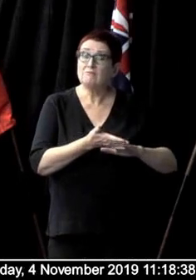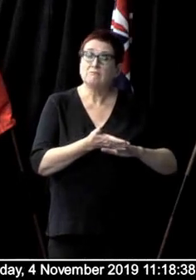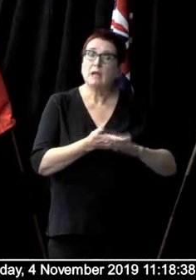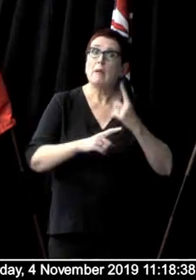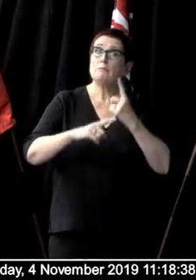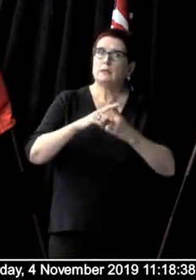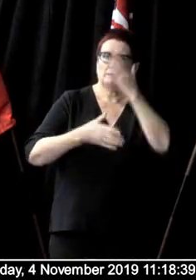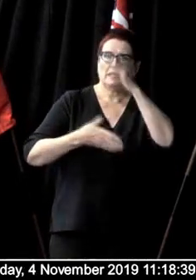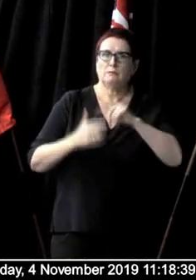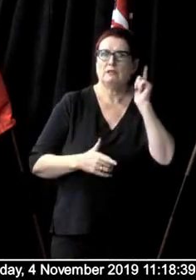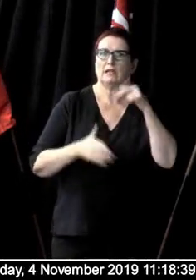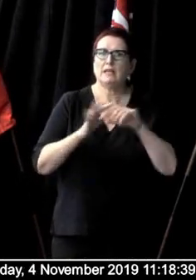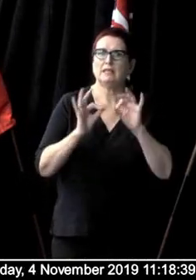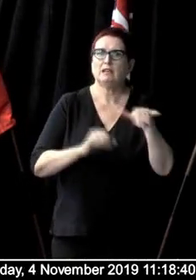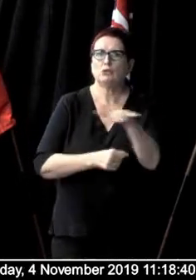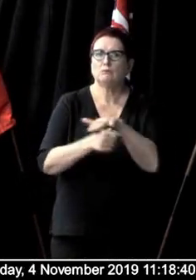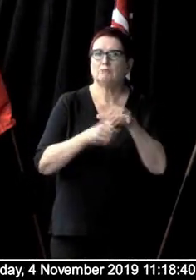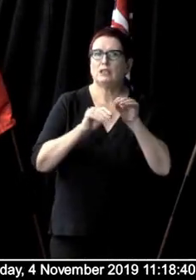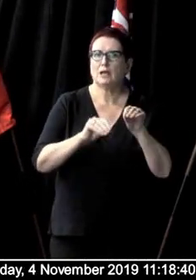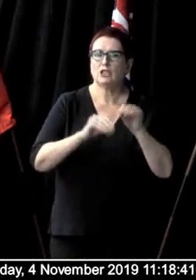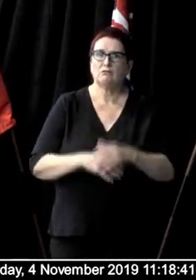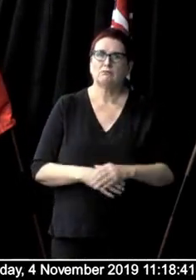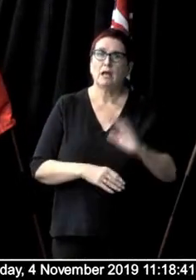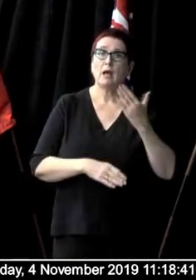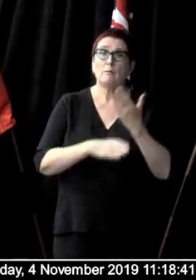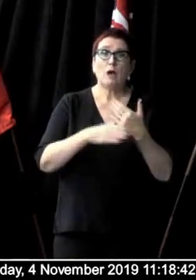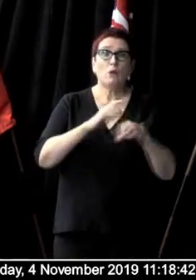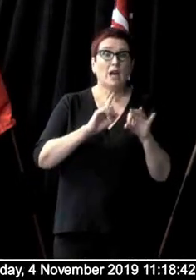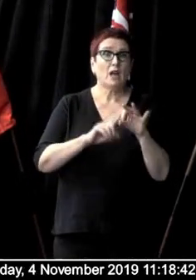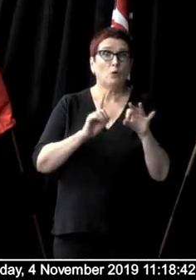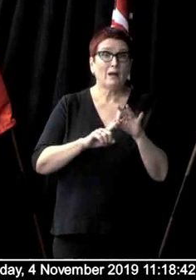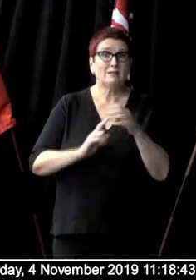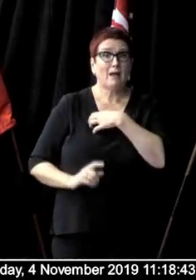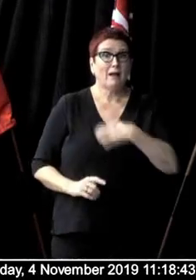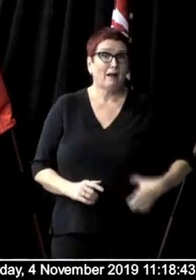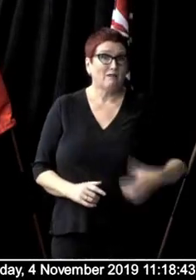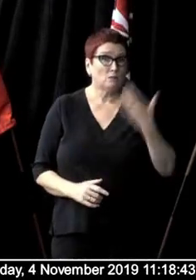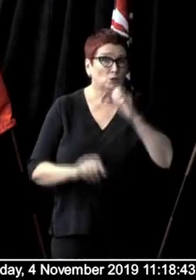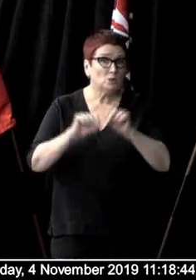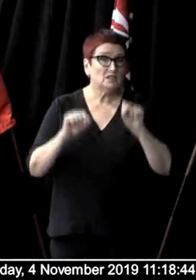of special education, having worked in the Queensland public education system for more than a decade.